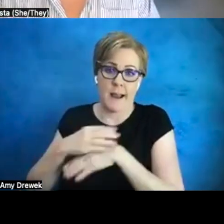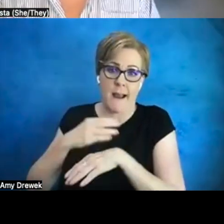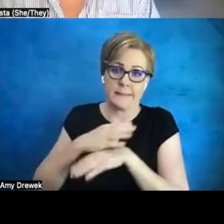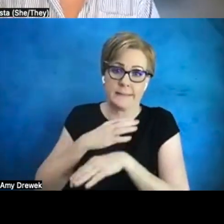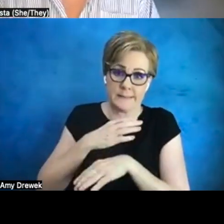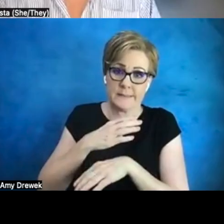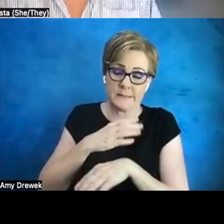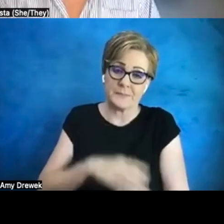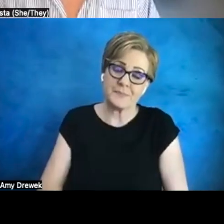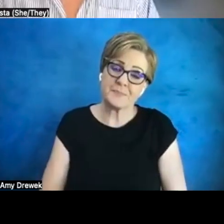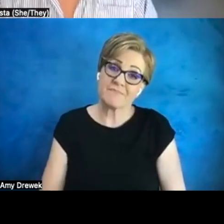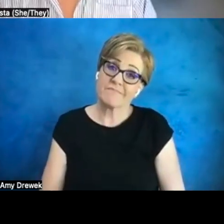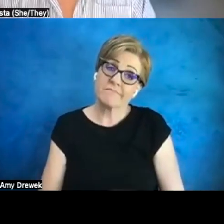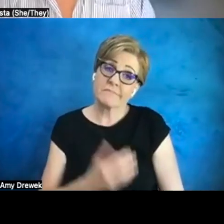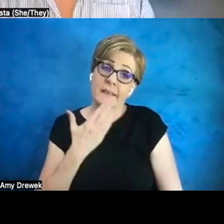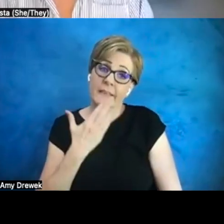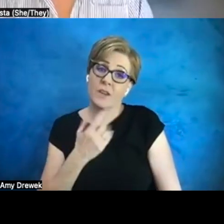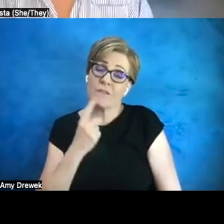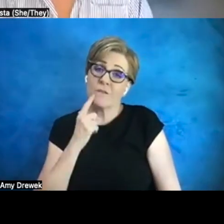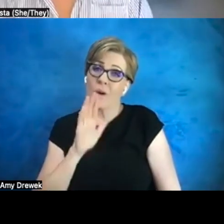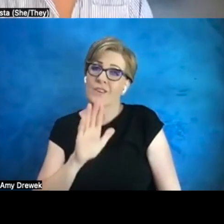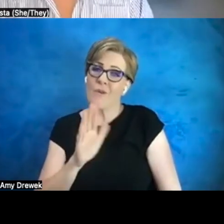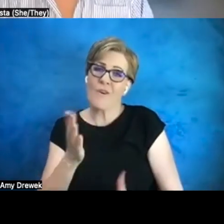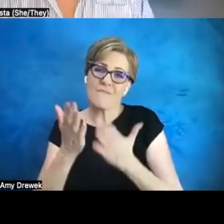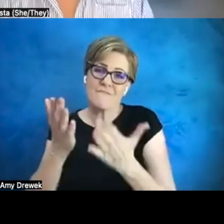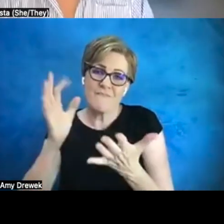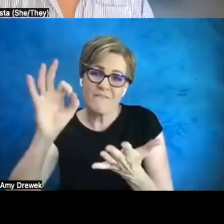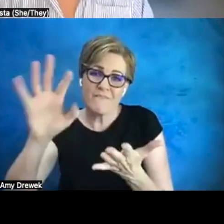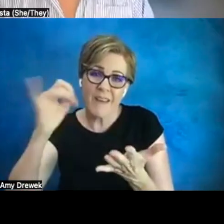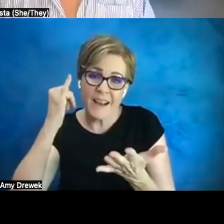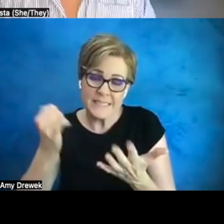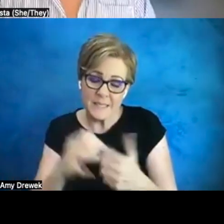So I really appreciate that you shared that, Kate. I think it's really important to include